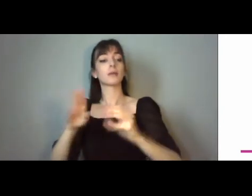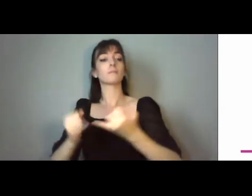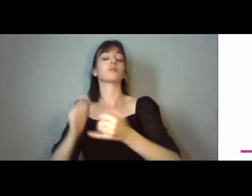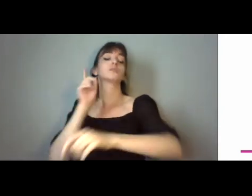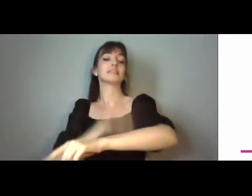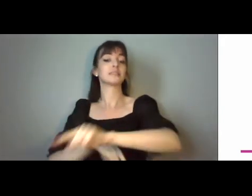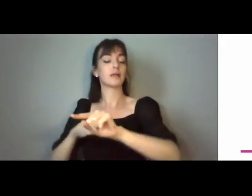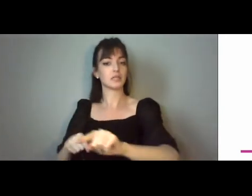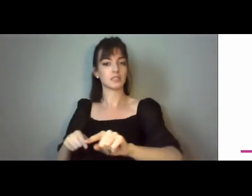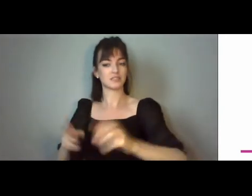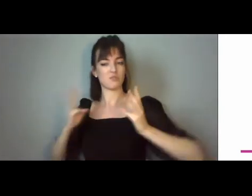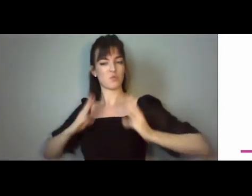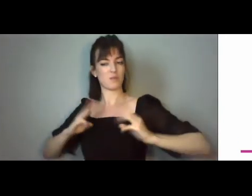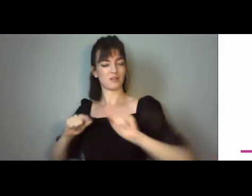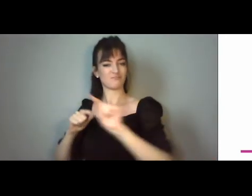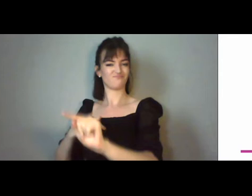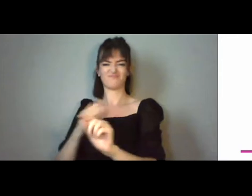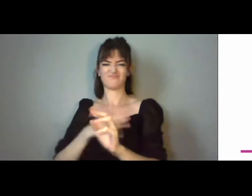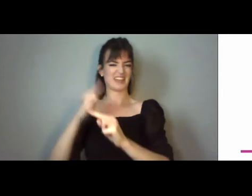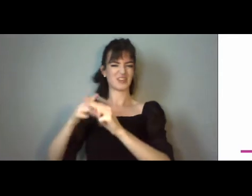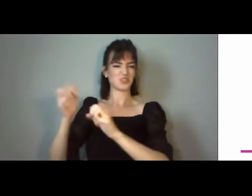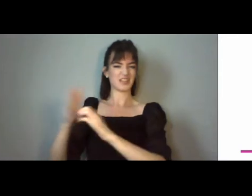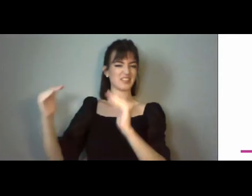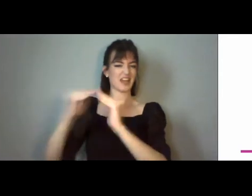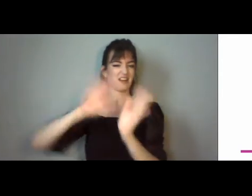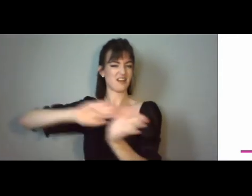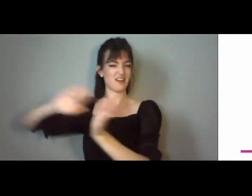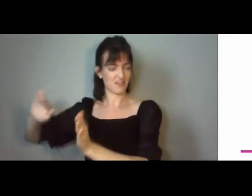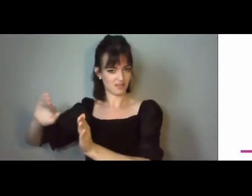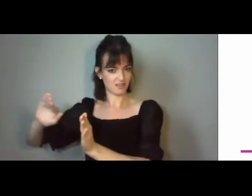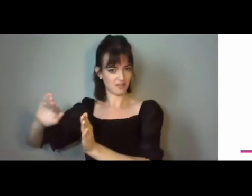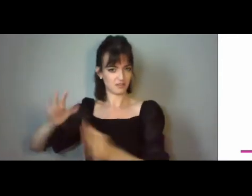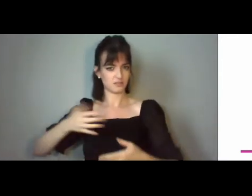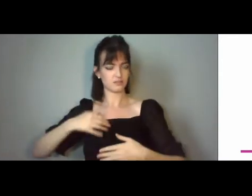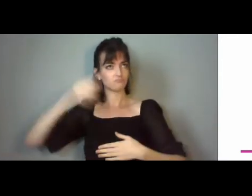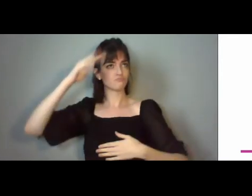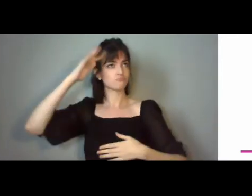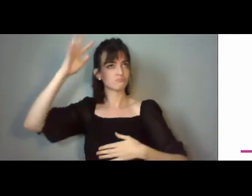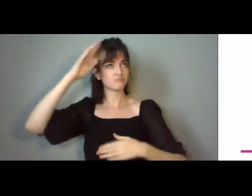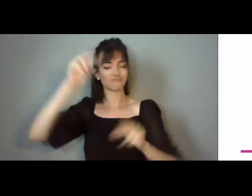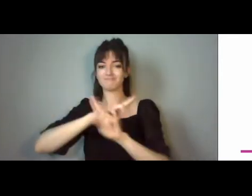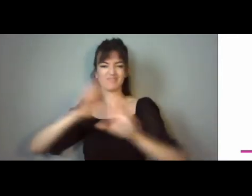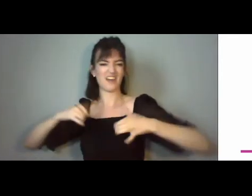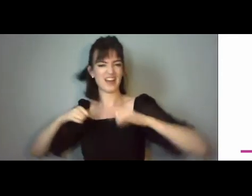standard. Rationality was considered beyond femaleness, and women were viewed as other.